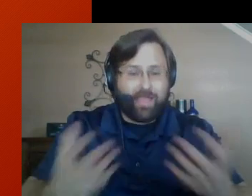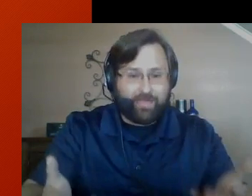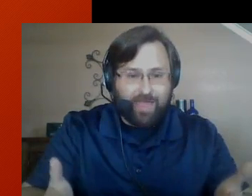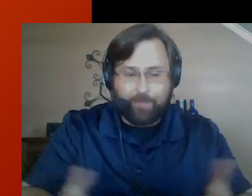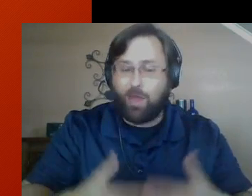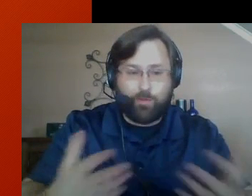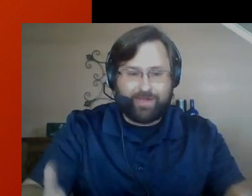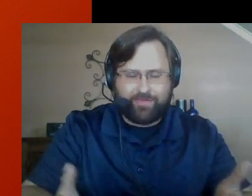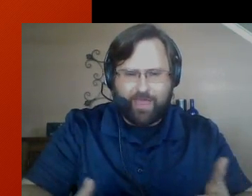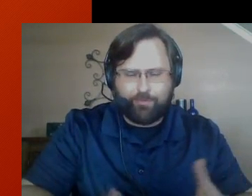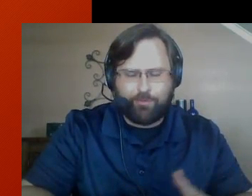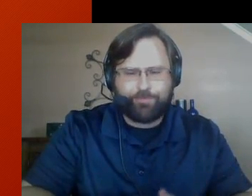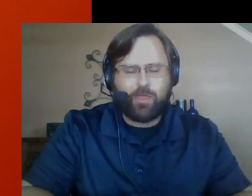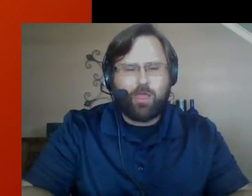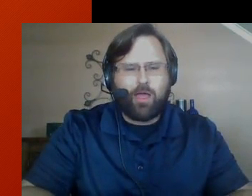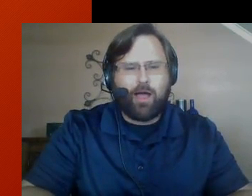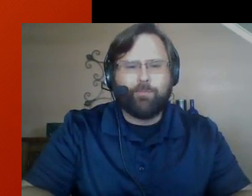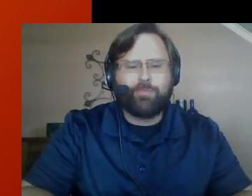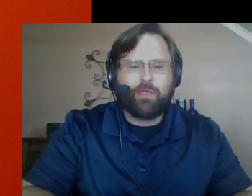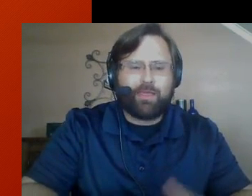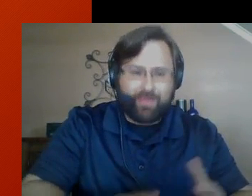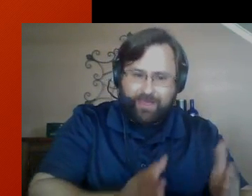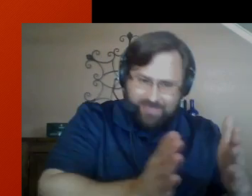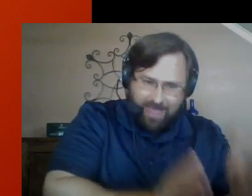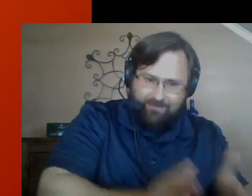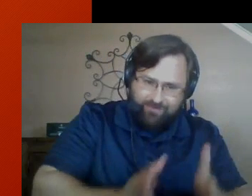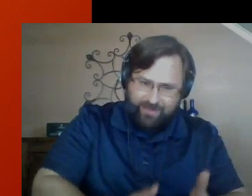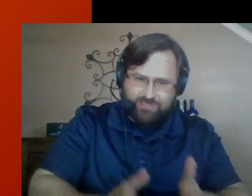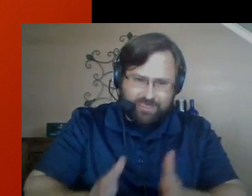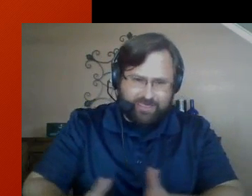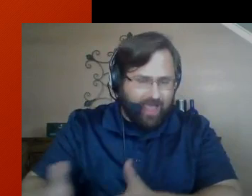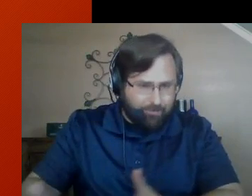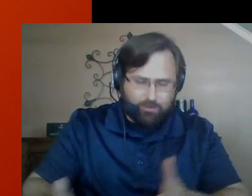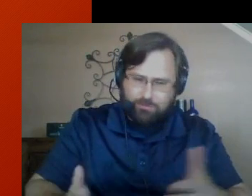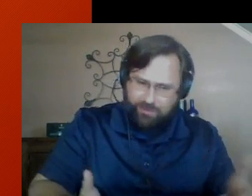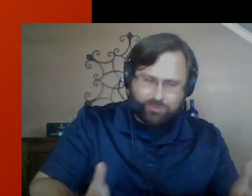I ate the apple i already ate the apple in that case I finish eat apple that looks